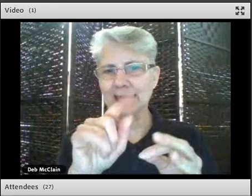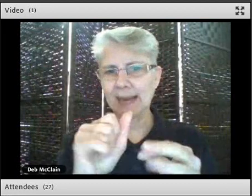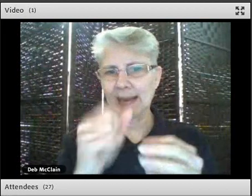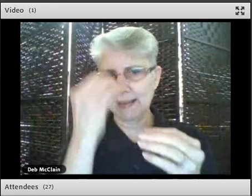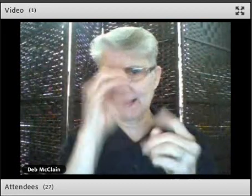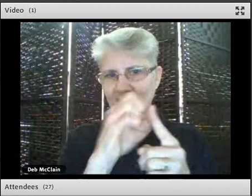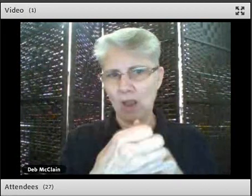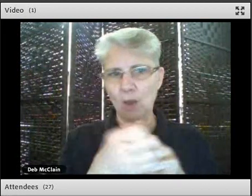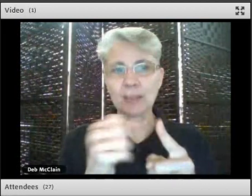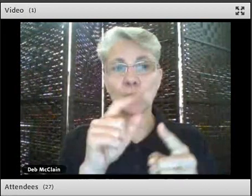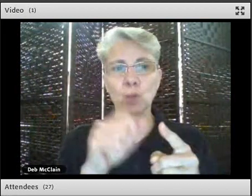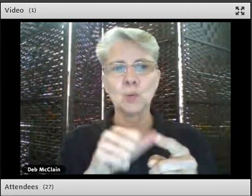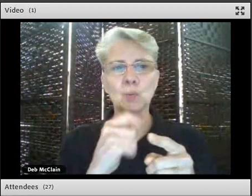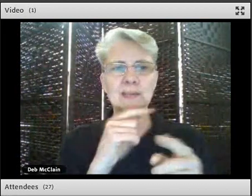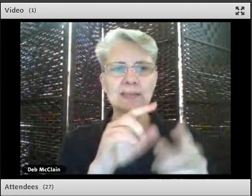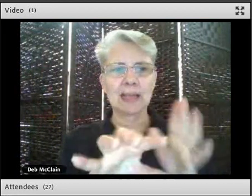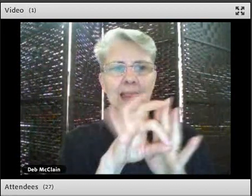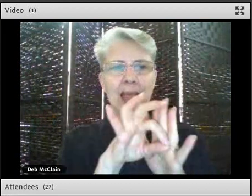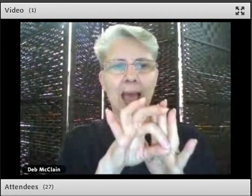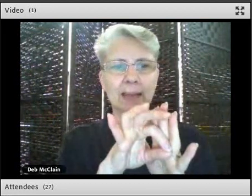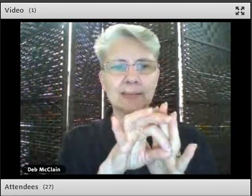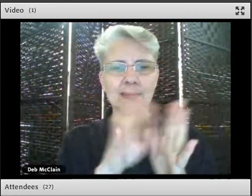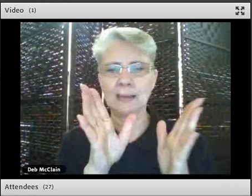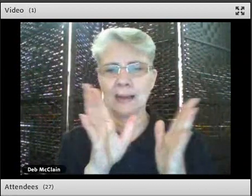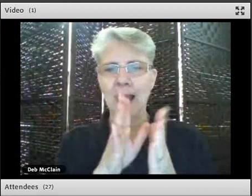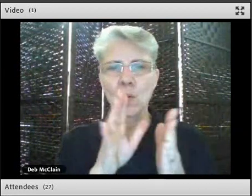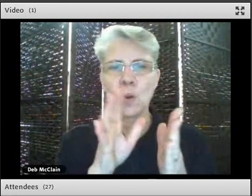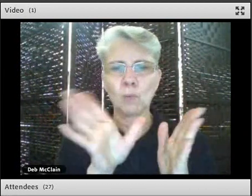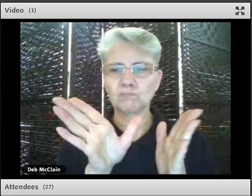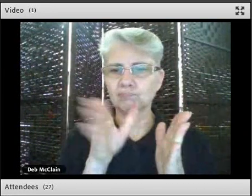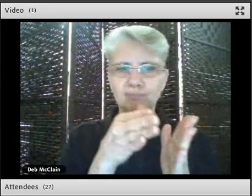If it's important for you to show that it's CD audio,